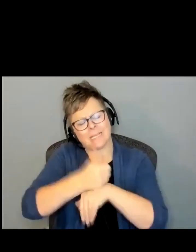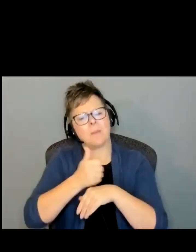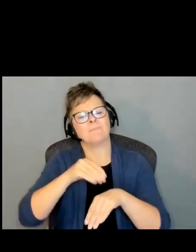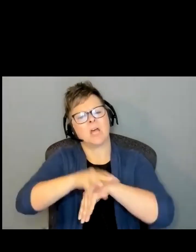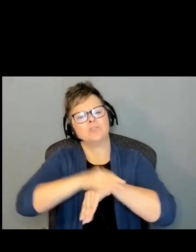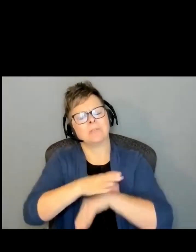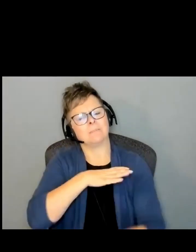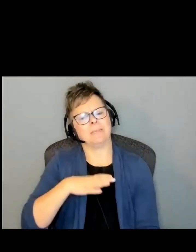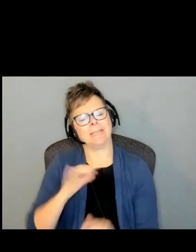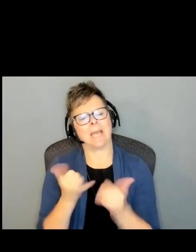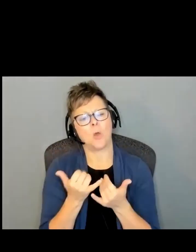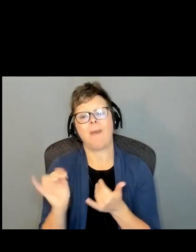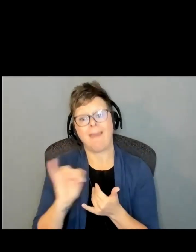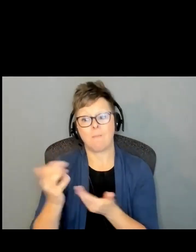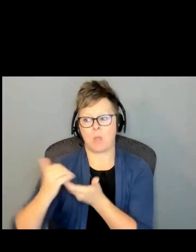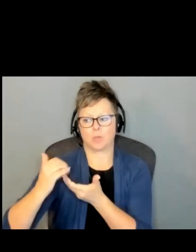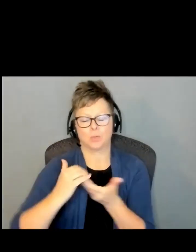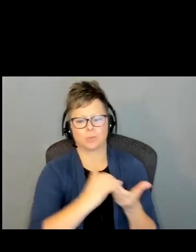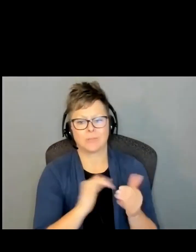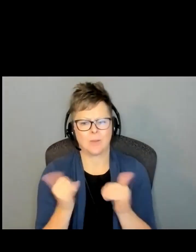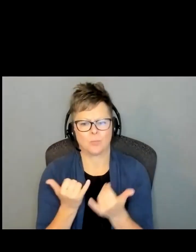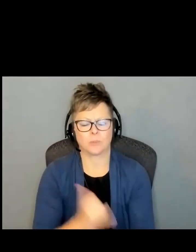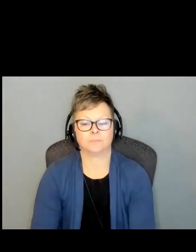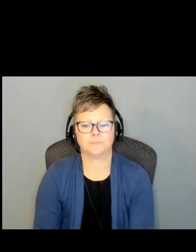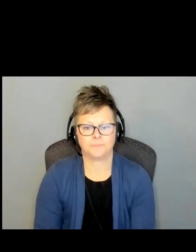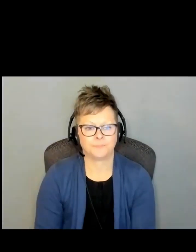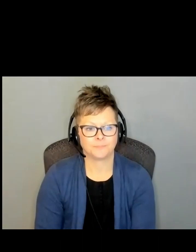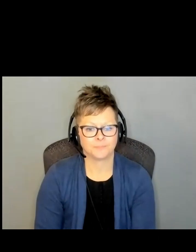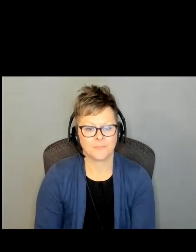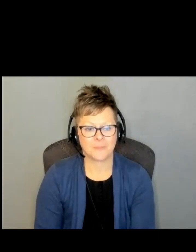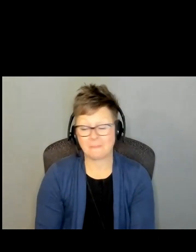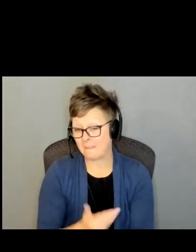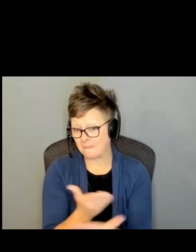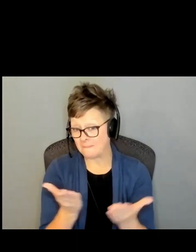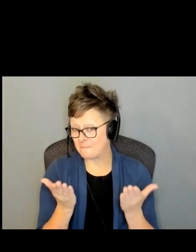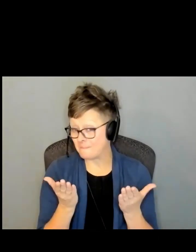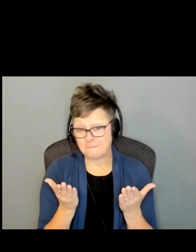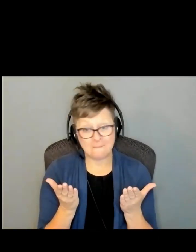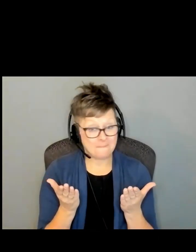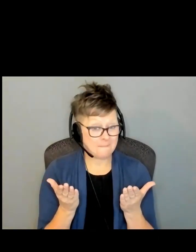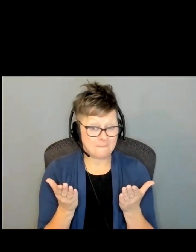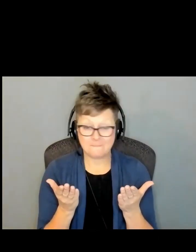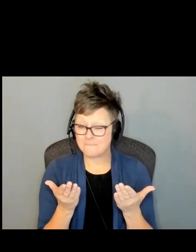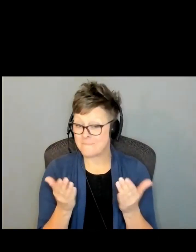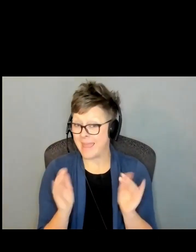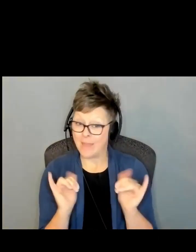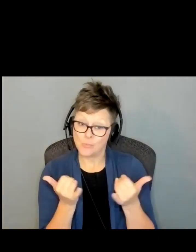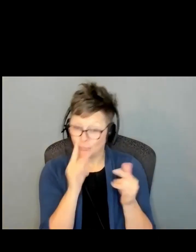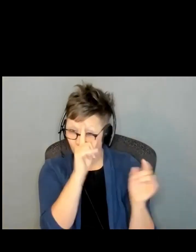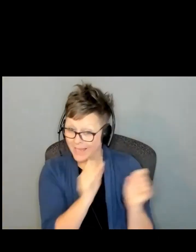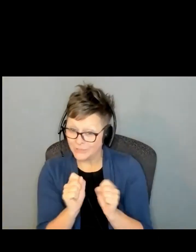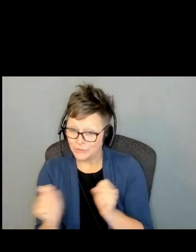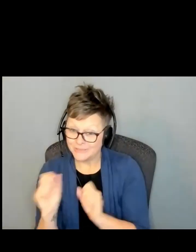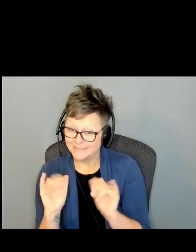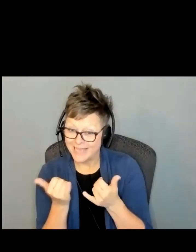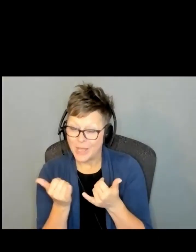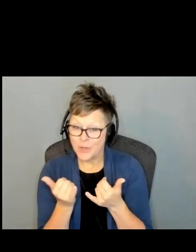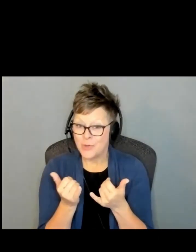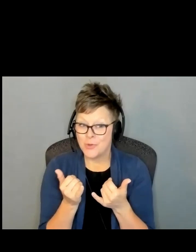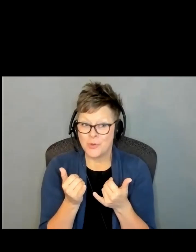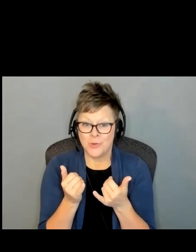Do you have any practical strategies for how to dip your toe into this kind of research?